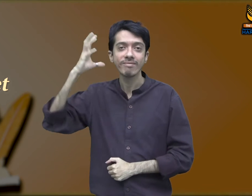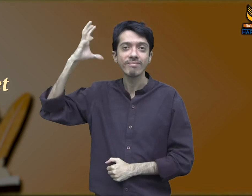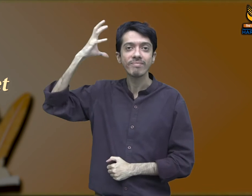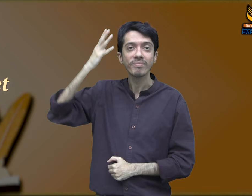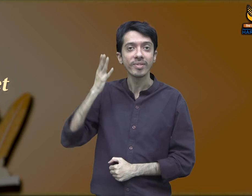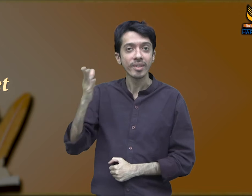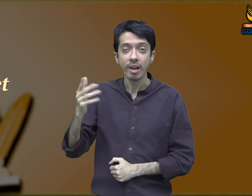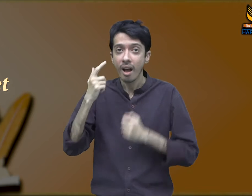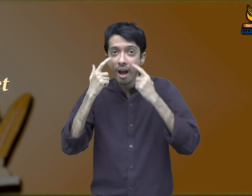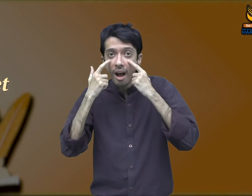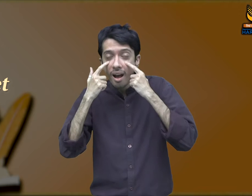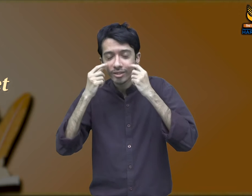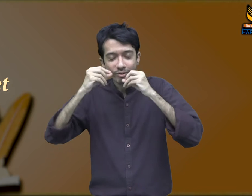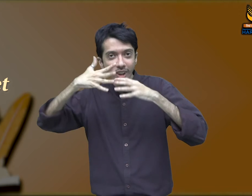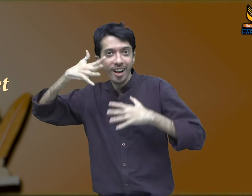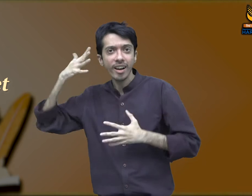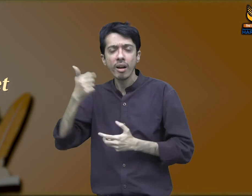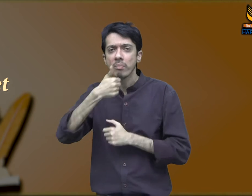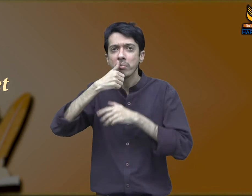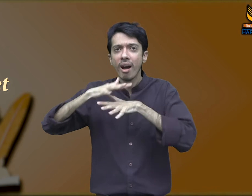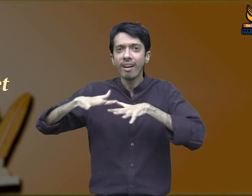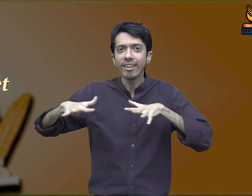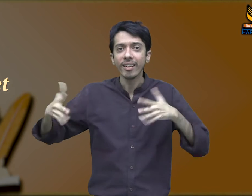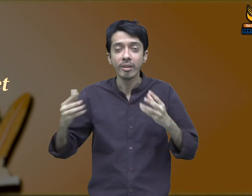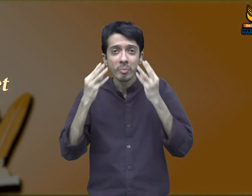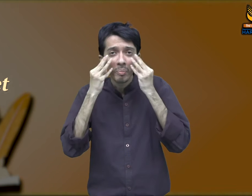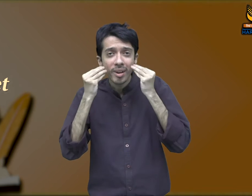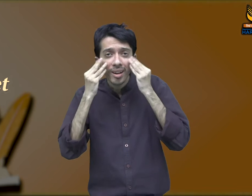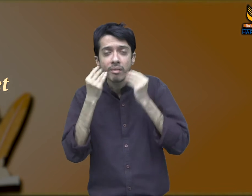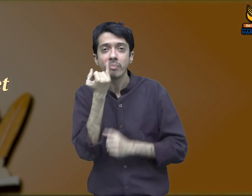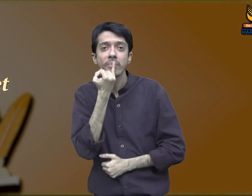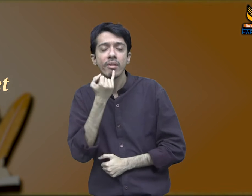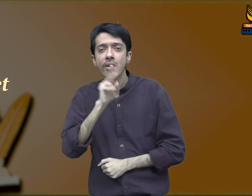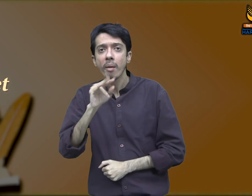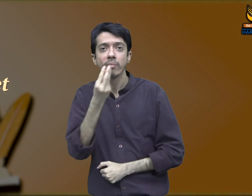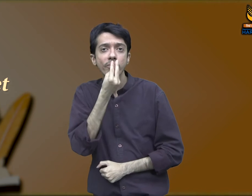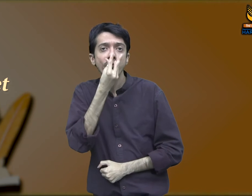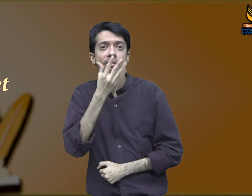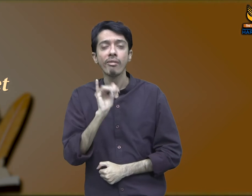He compared her charming face with moon, eyes with river and her face redness with pink flowers.